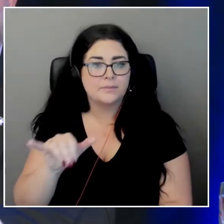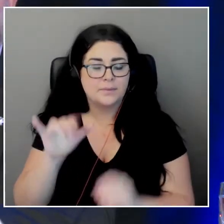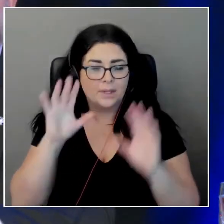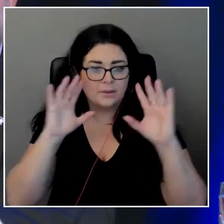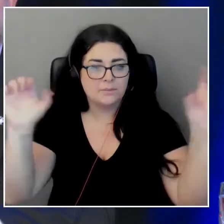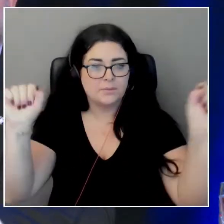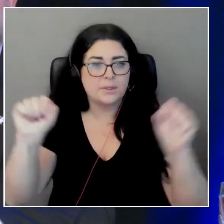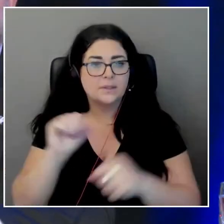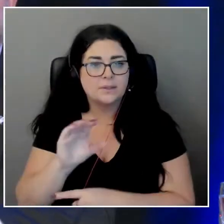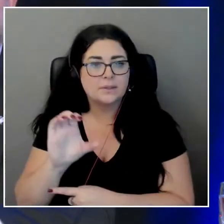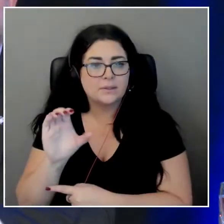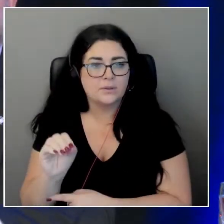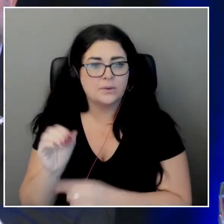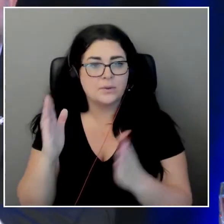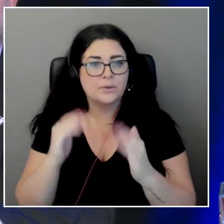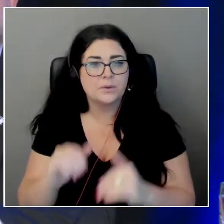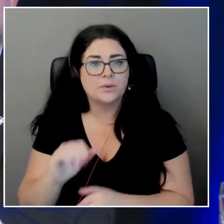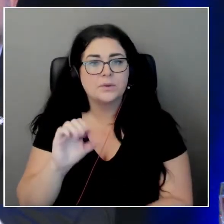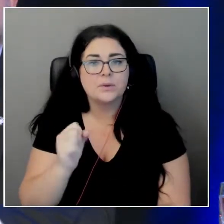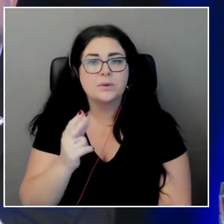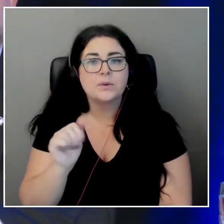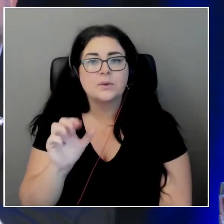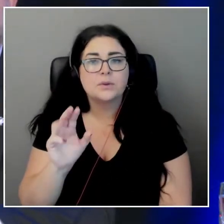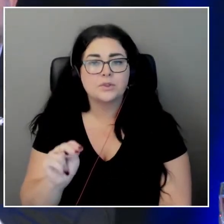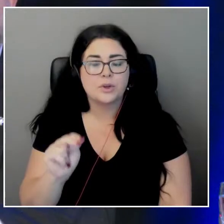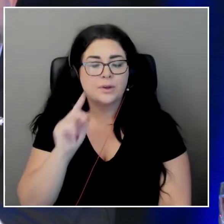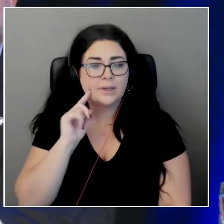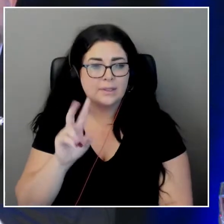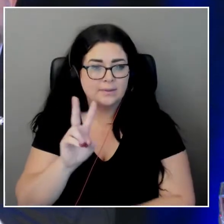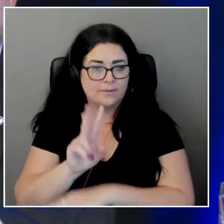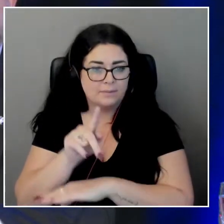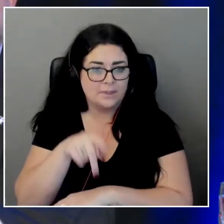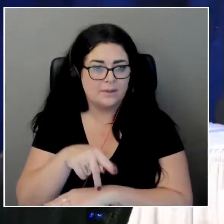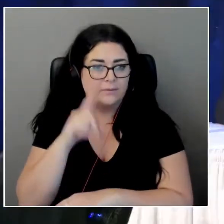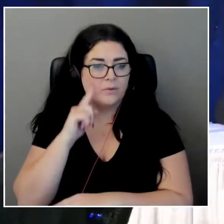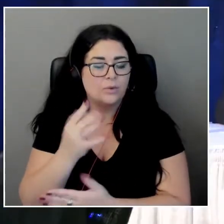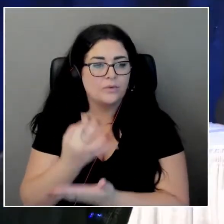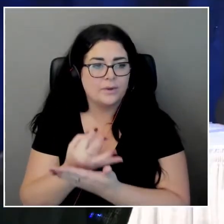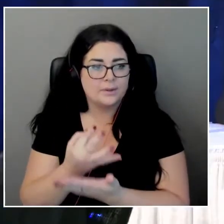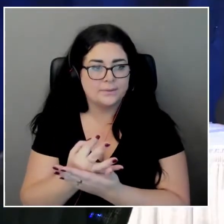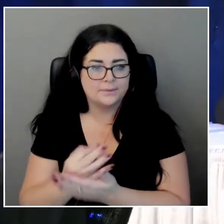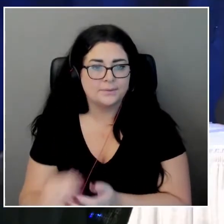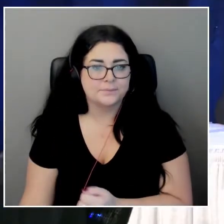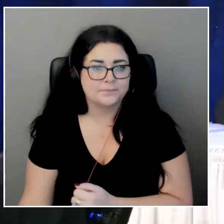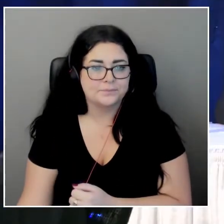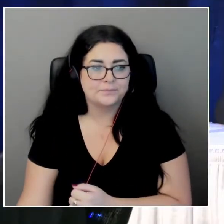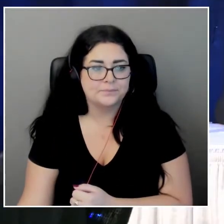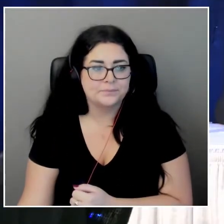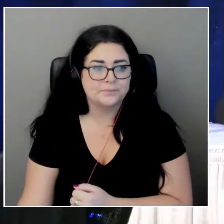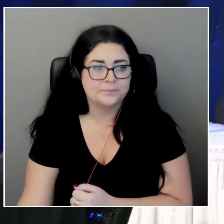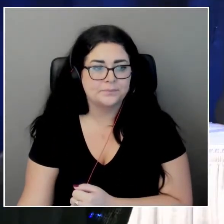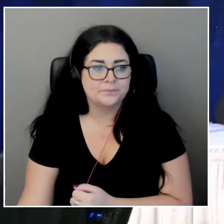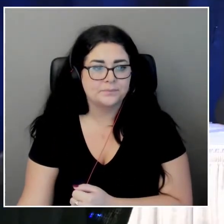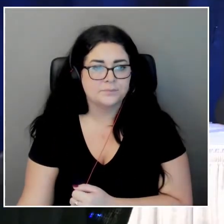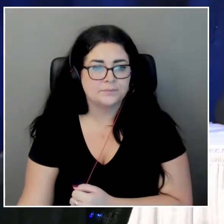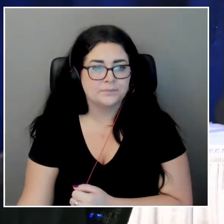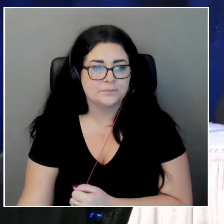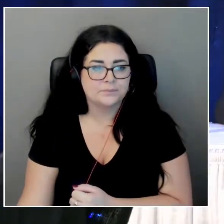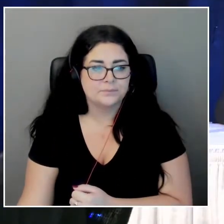and Shawn Leamon, Vice President of Finance. Employees throughout the organization continued